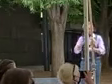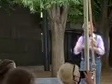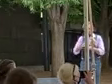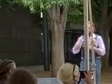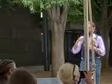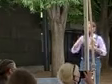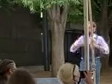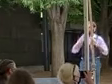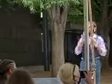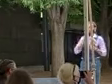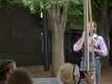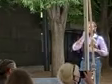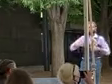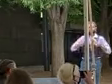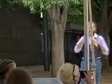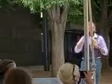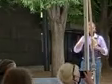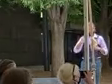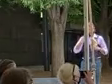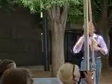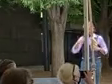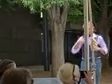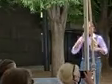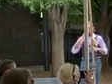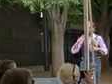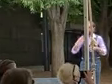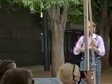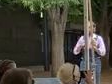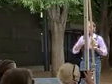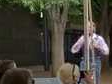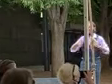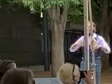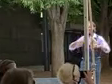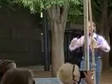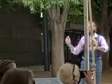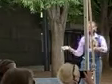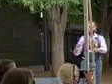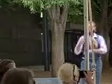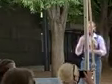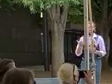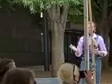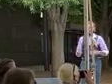and if you need me I will use my wheelchair as a battering ram to knock things down.